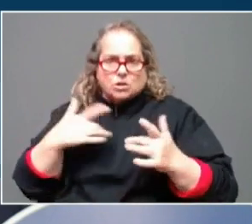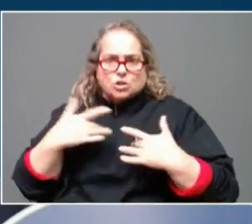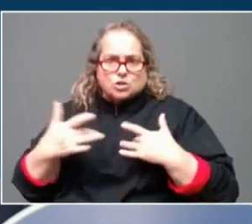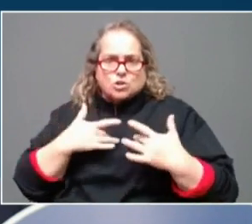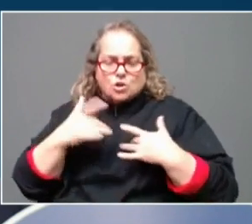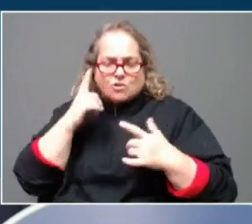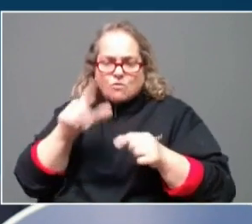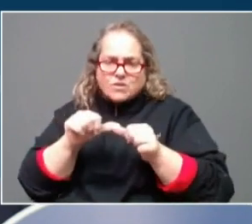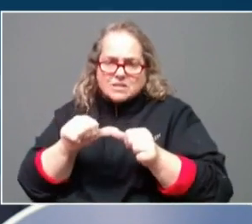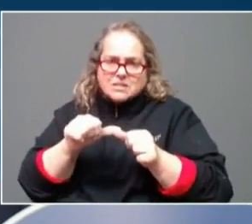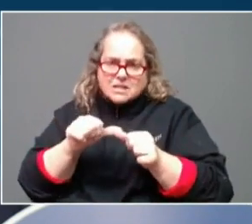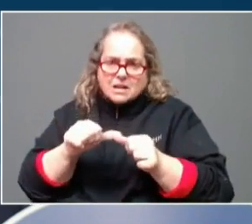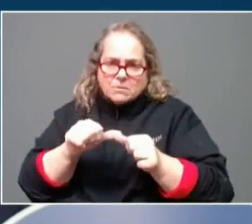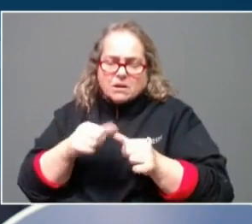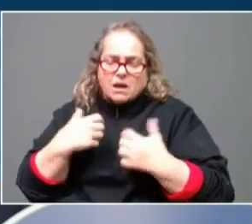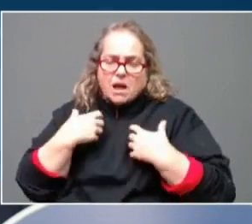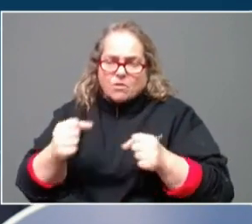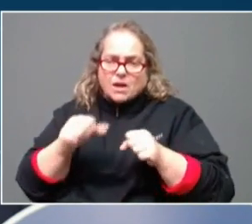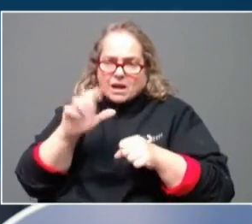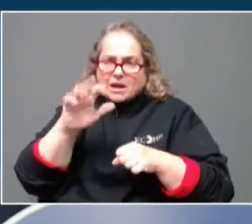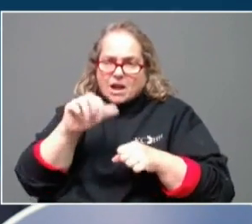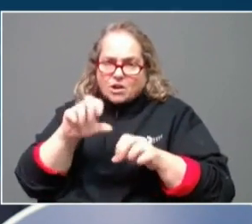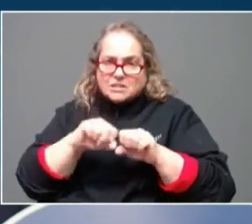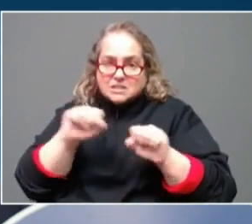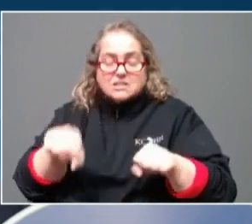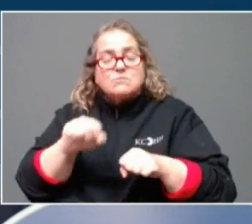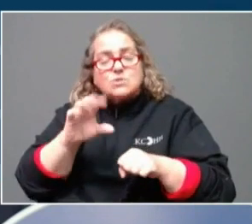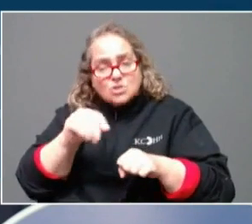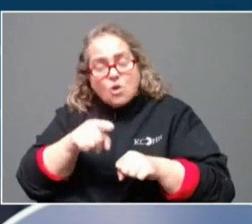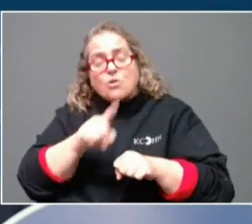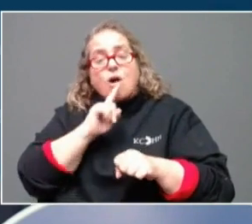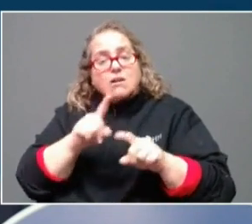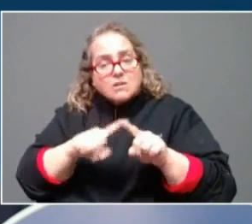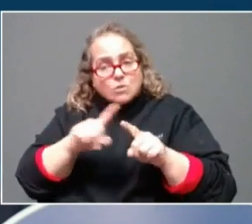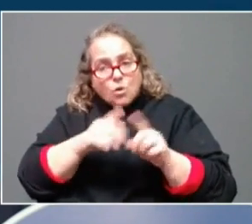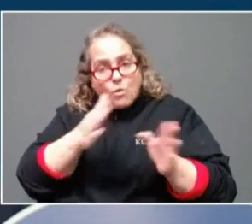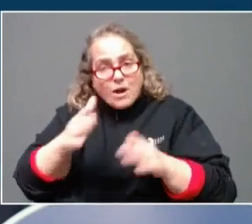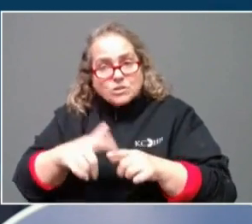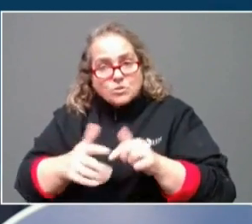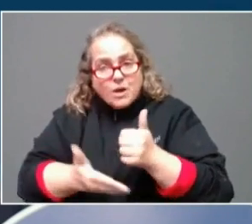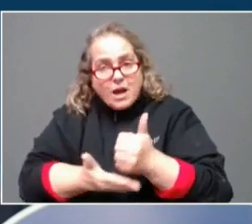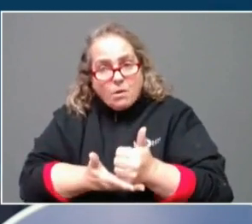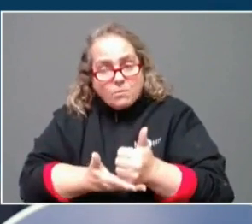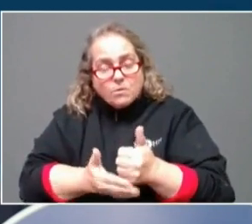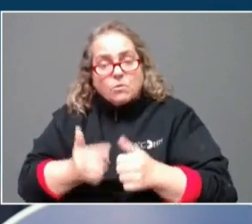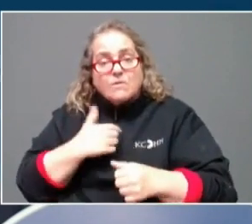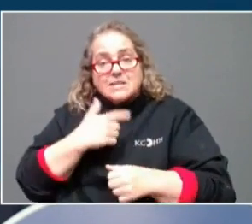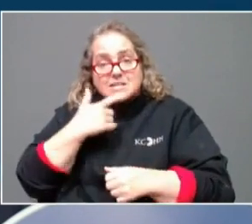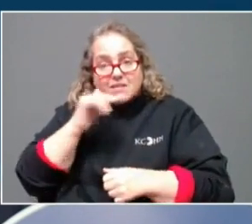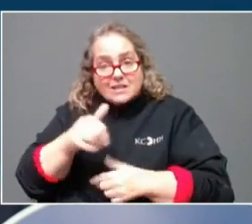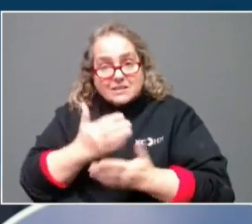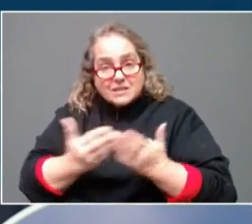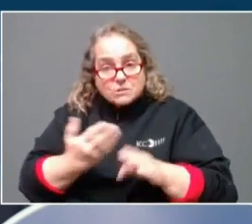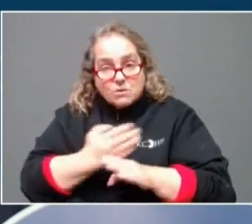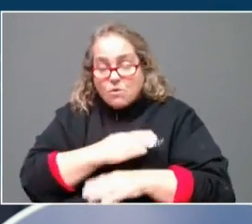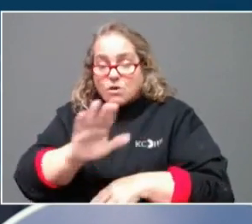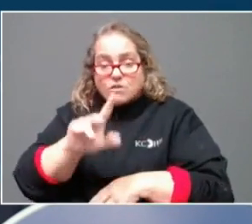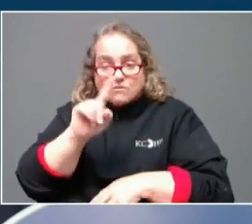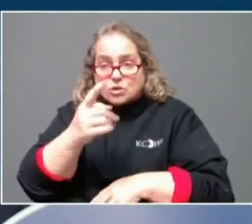the healthcare system. So, there are ways you can help with this though. And I've said these things before first, do not go to an er, please don't go to an